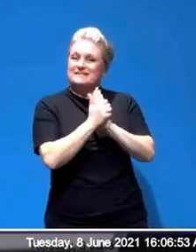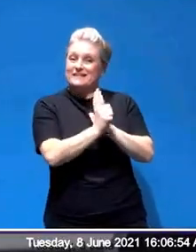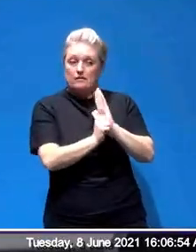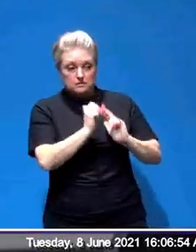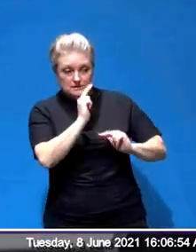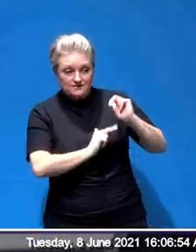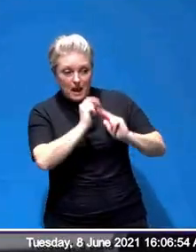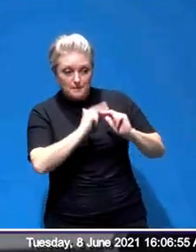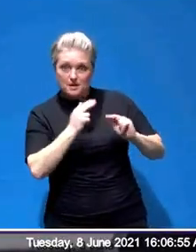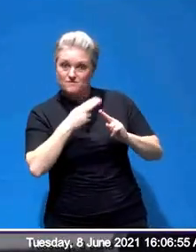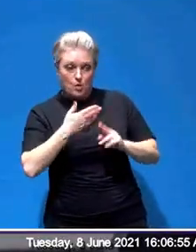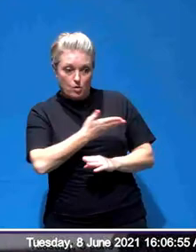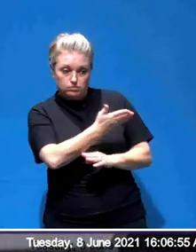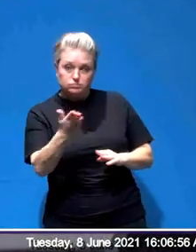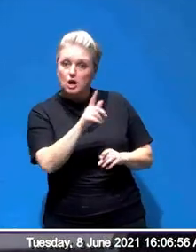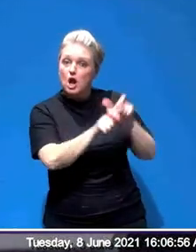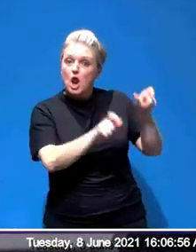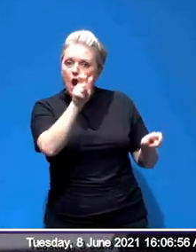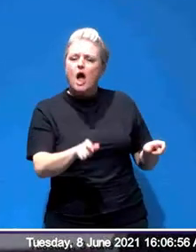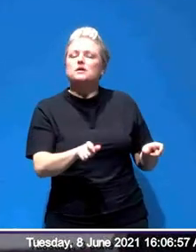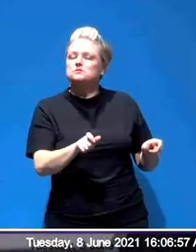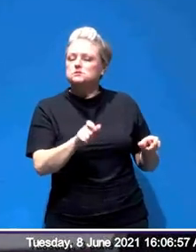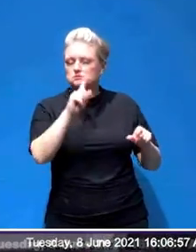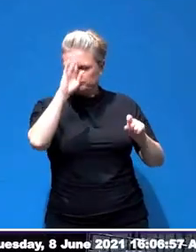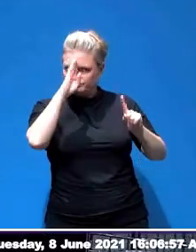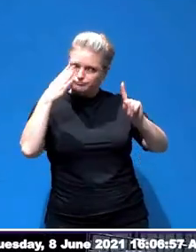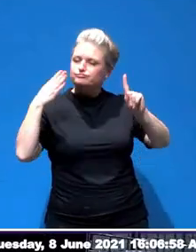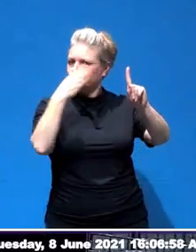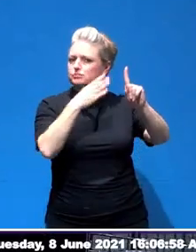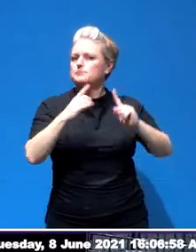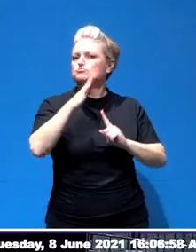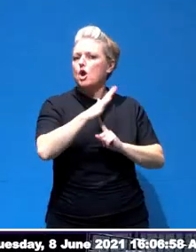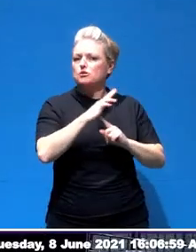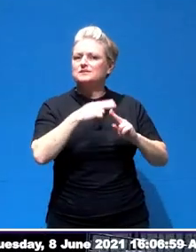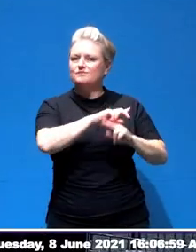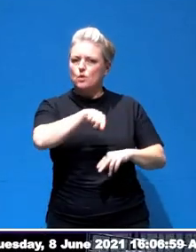Are those networks mainstream parts of our community? Absolutely, yes.